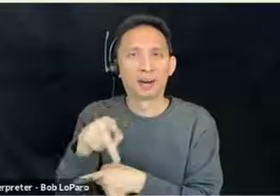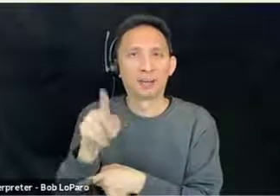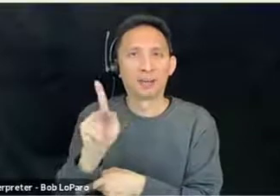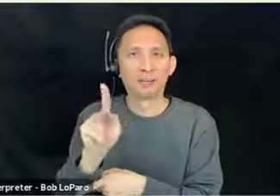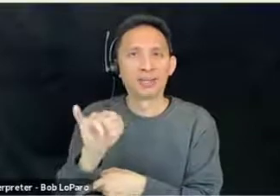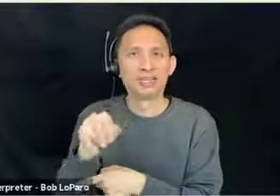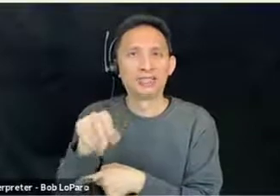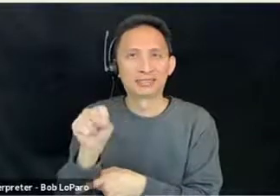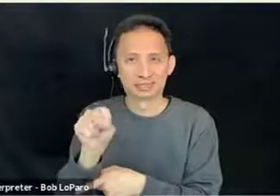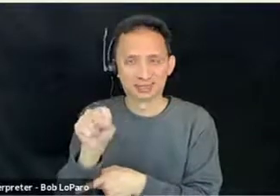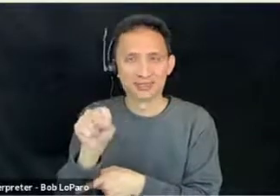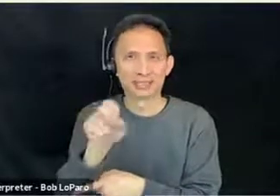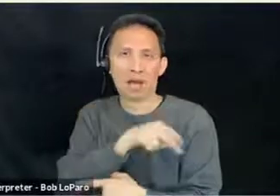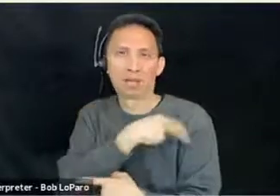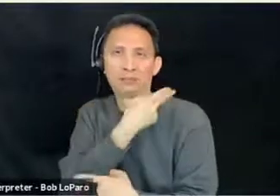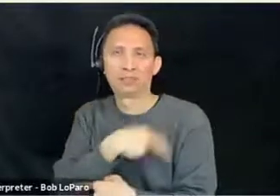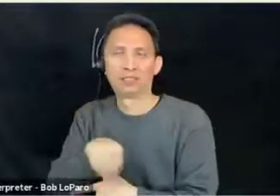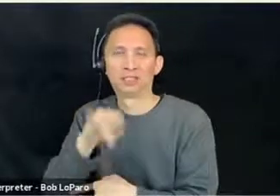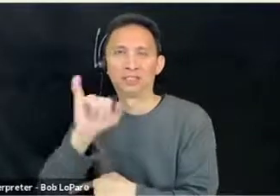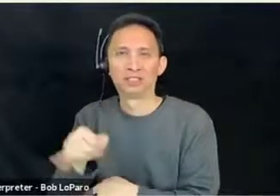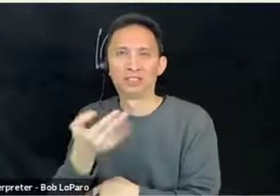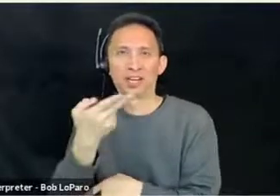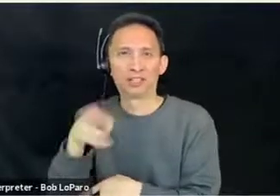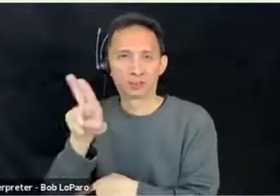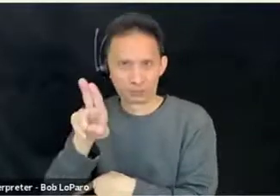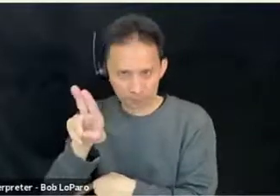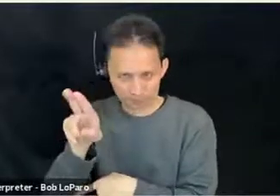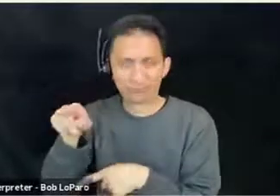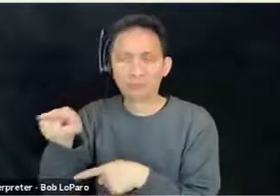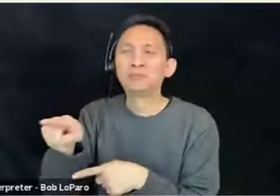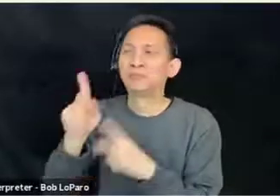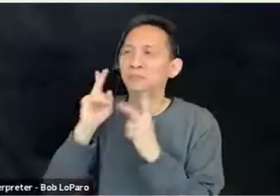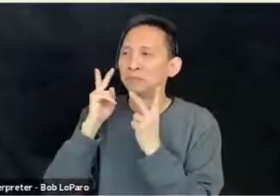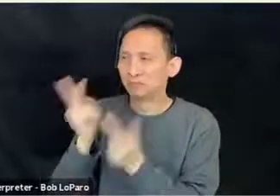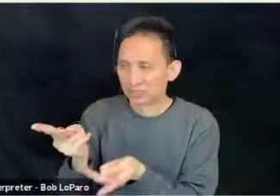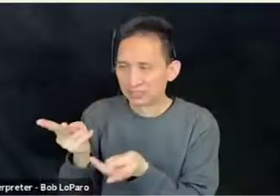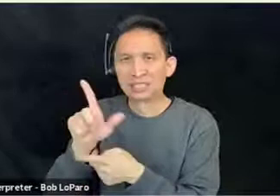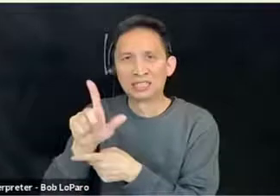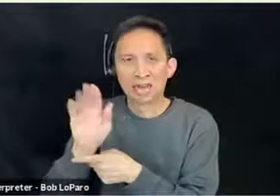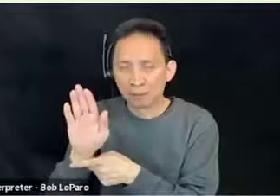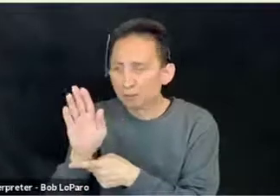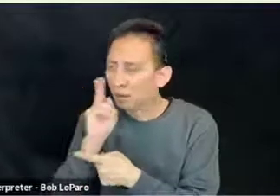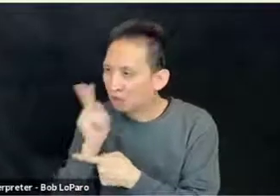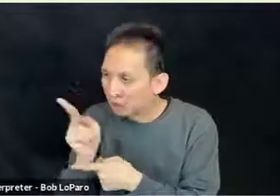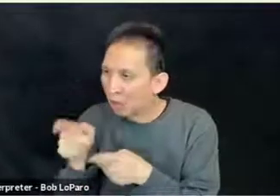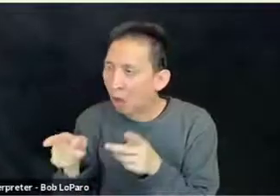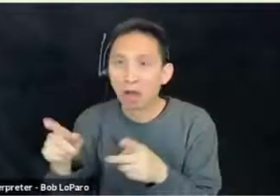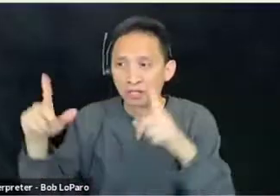and we were able to go and go to the lab. And yeah, we took this picture.